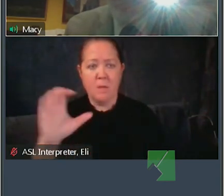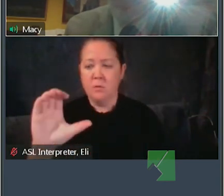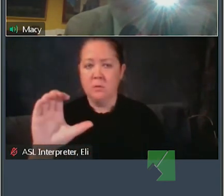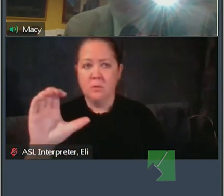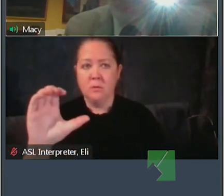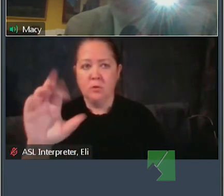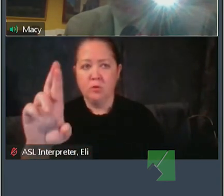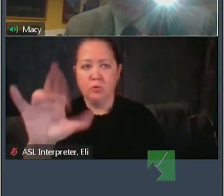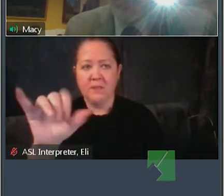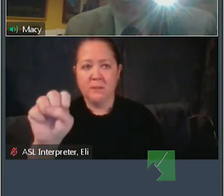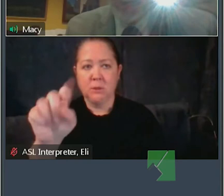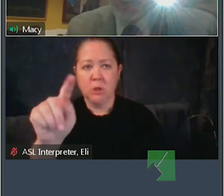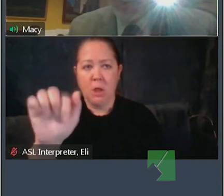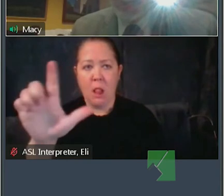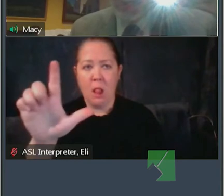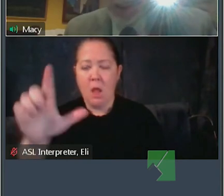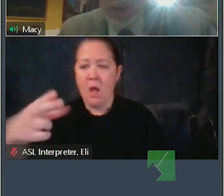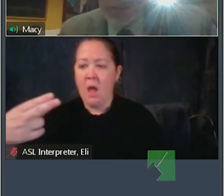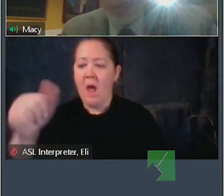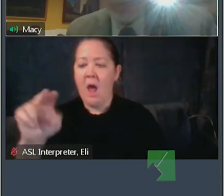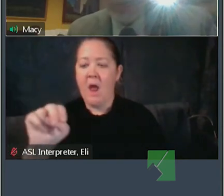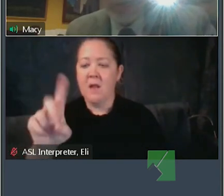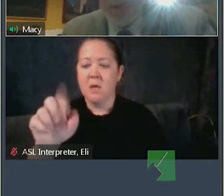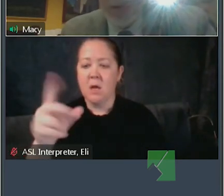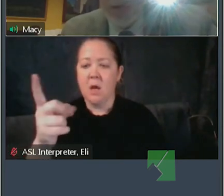to Deborah Gordon. It says this, of course,